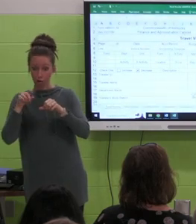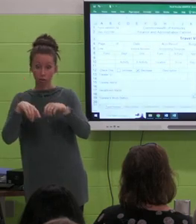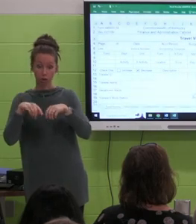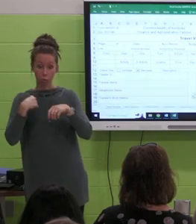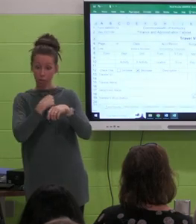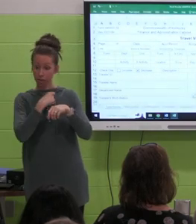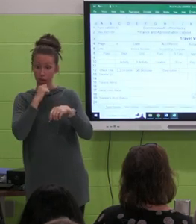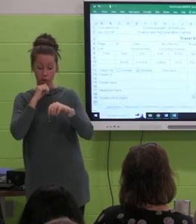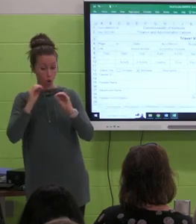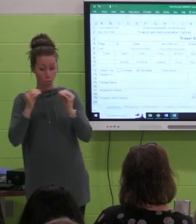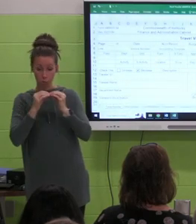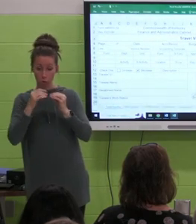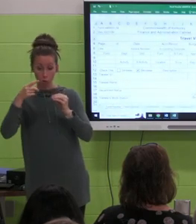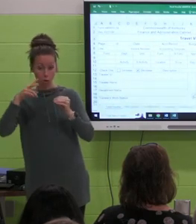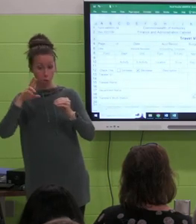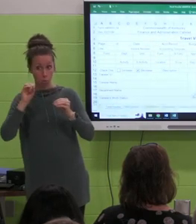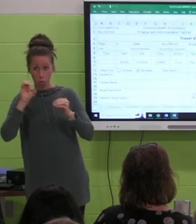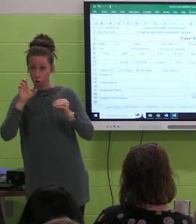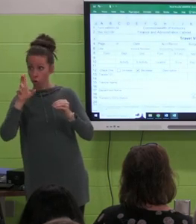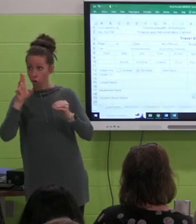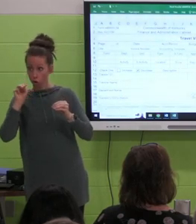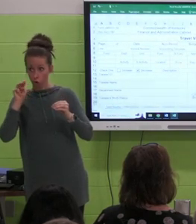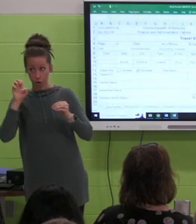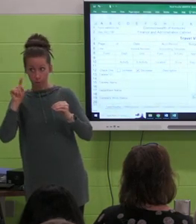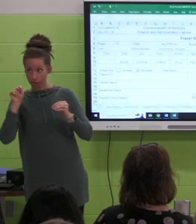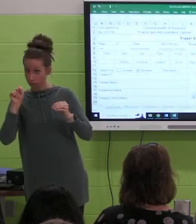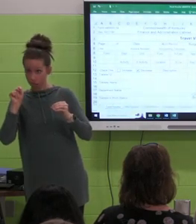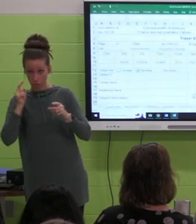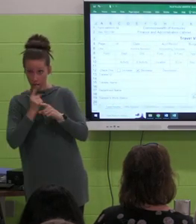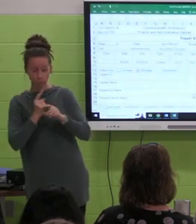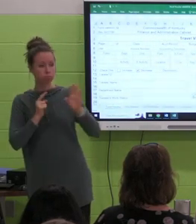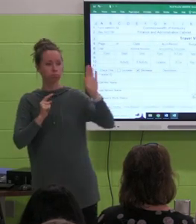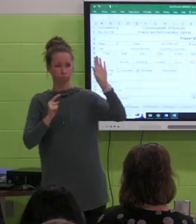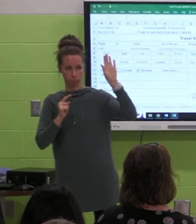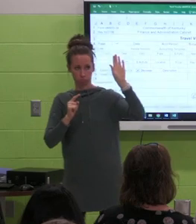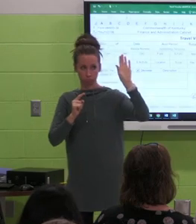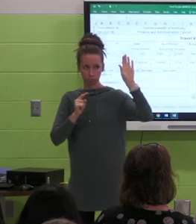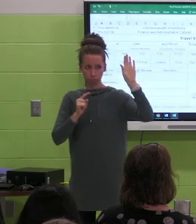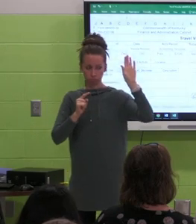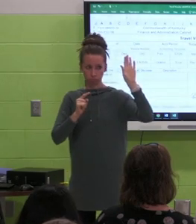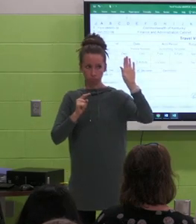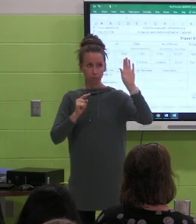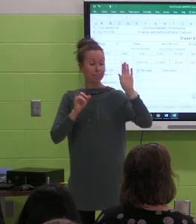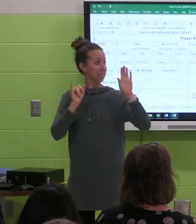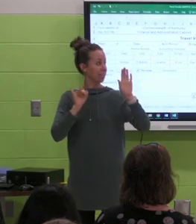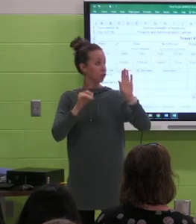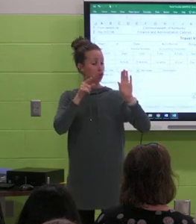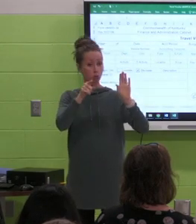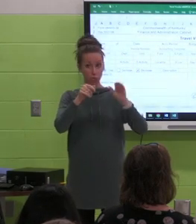folks anymore speak on that that if you submit a DPR it is my preference that you provide me with